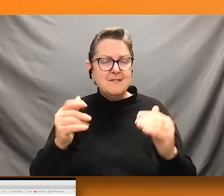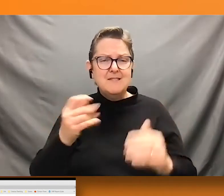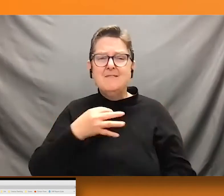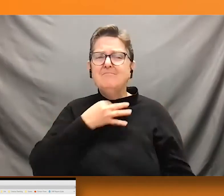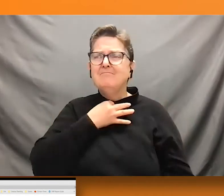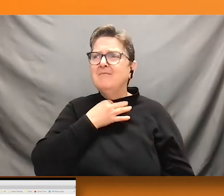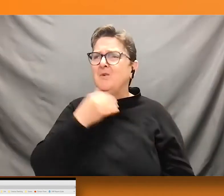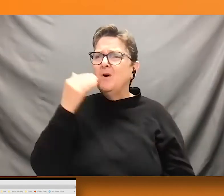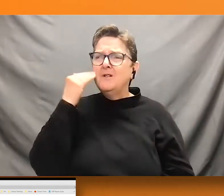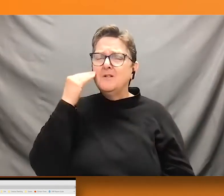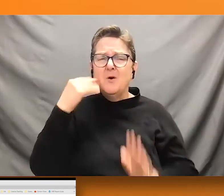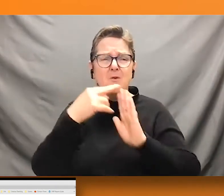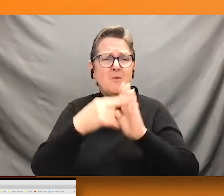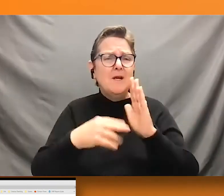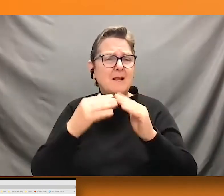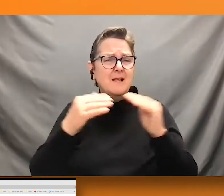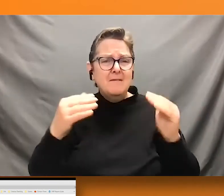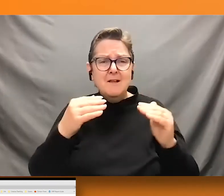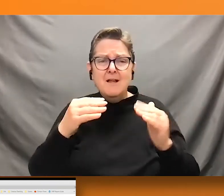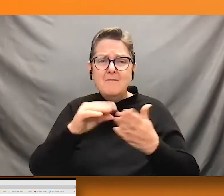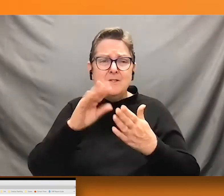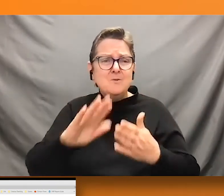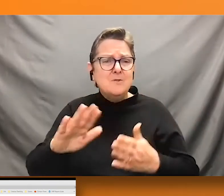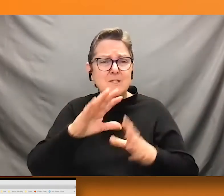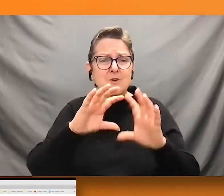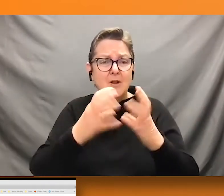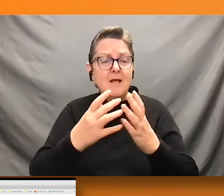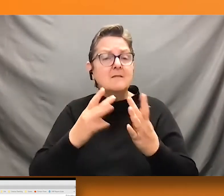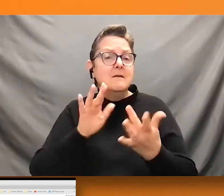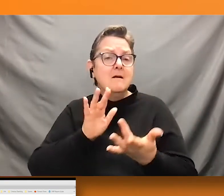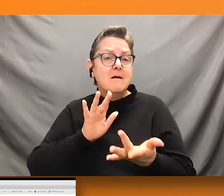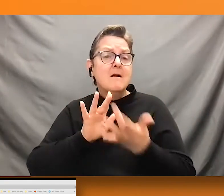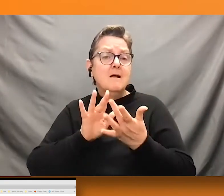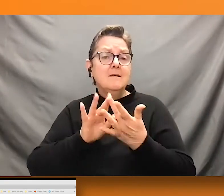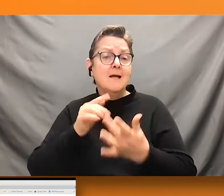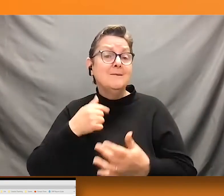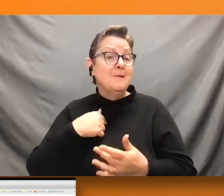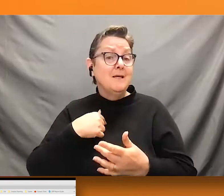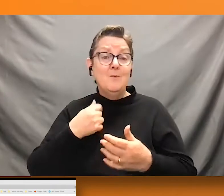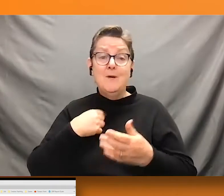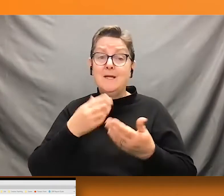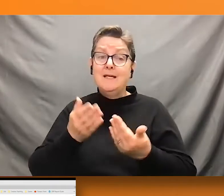building their background knowledge. If you ever need or want to know the reading levels